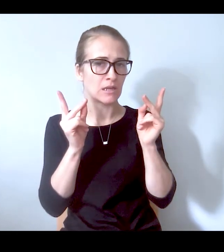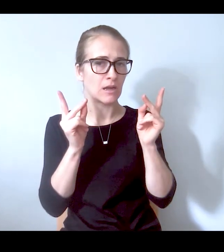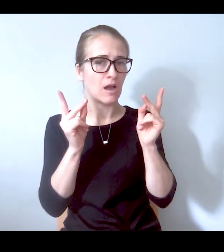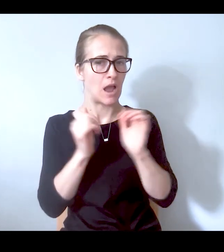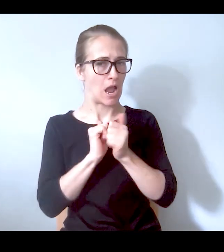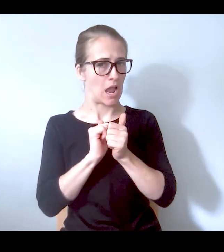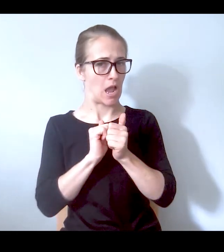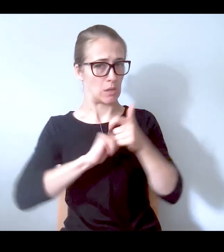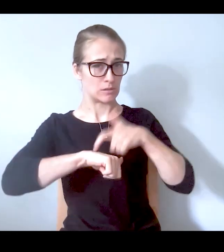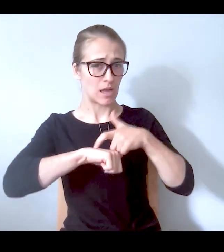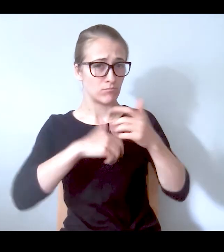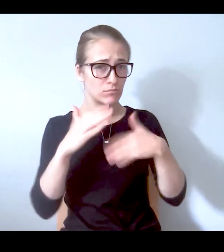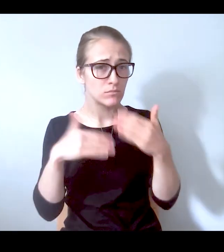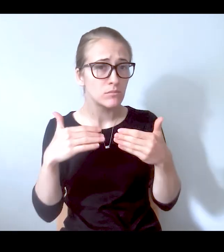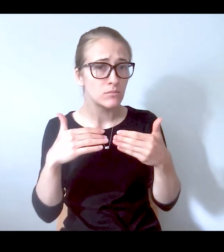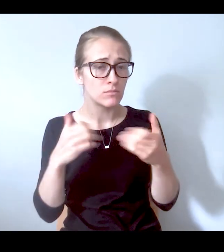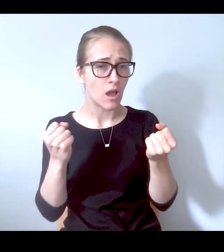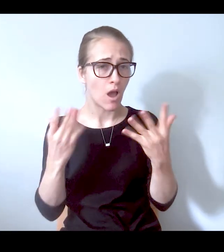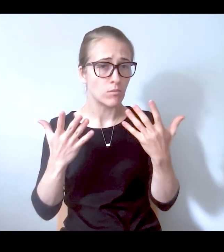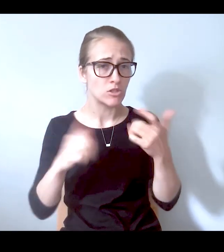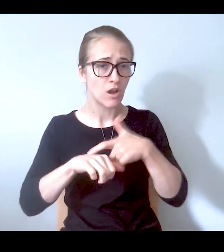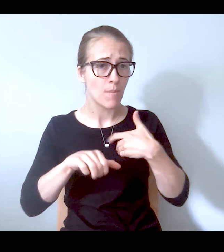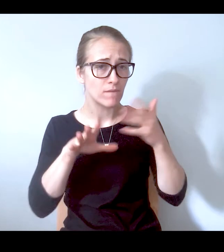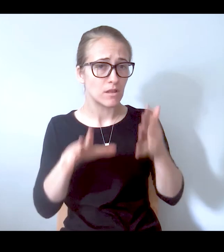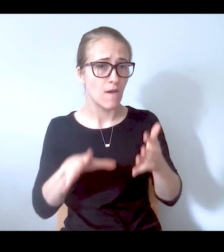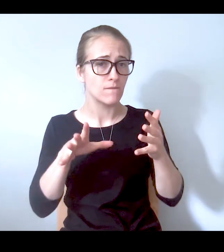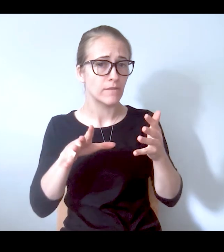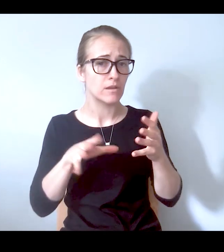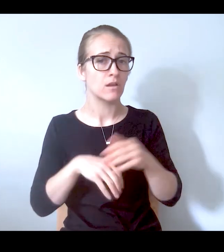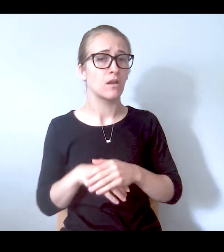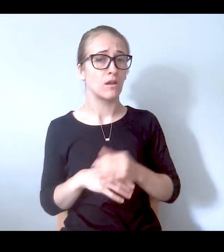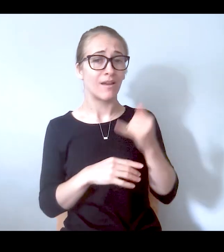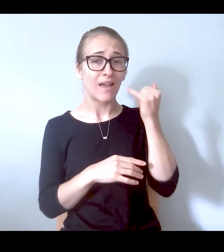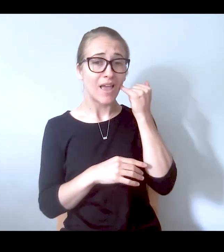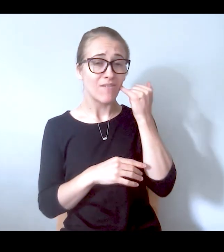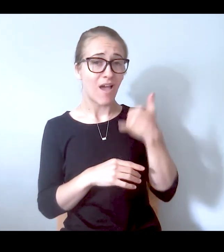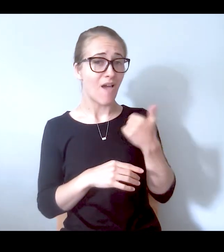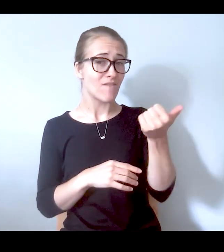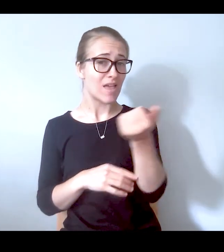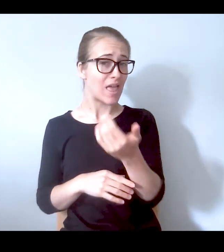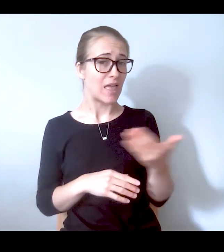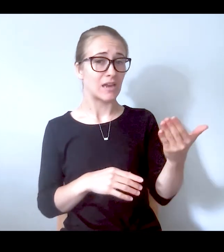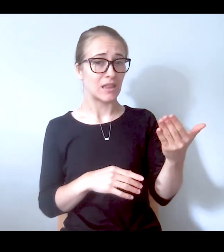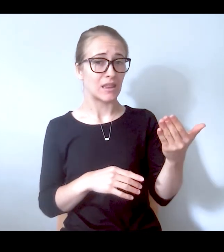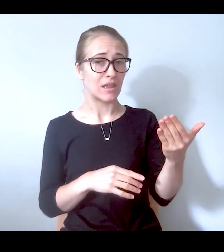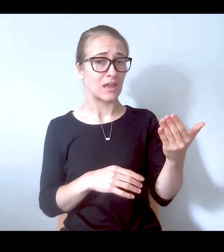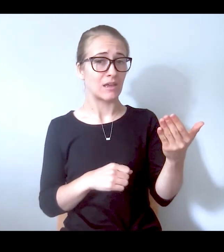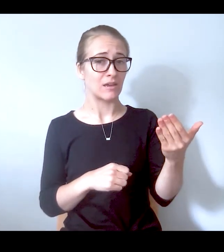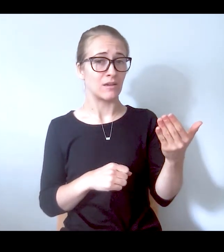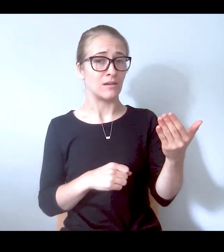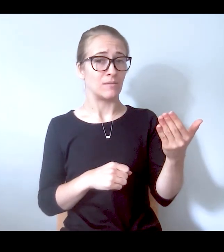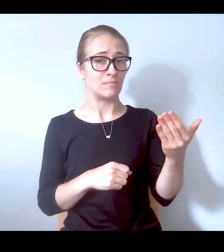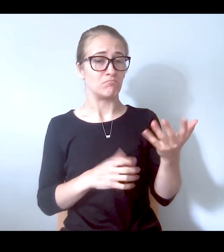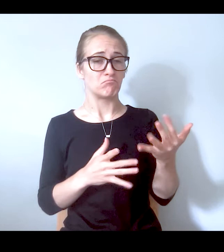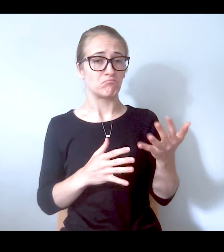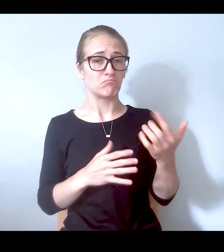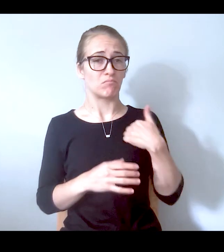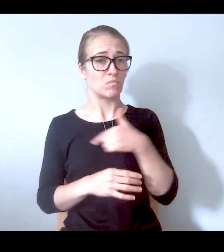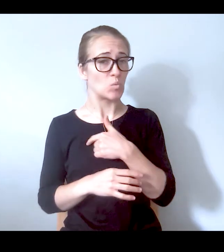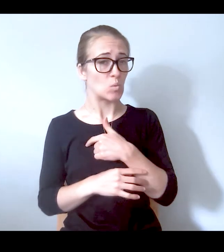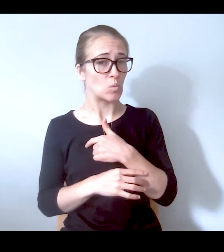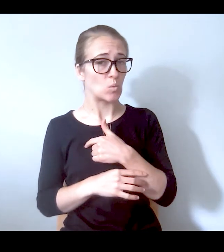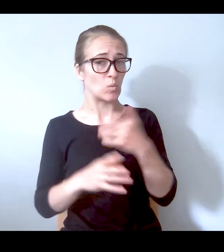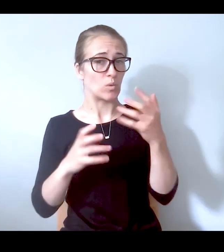are time wise if and if there is anything we like to